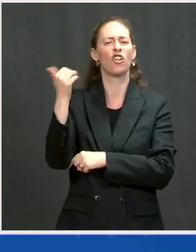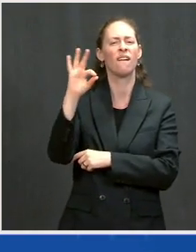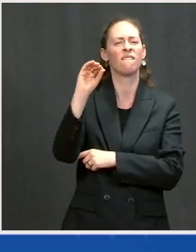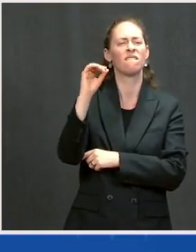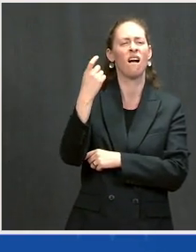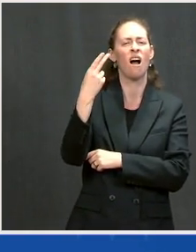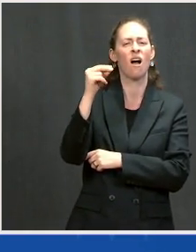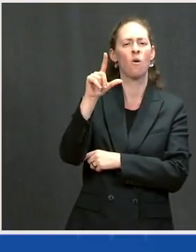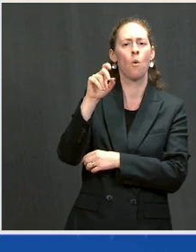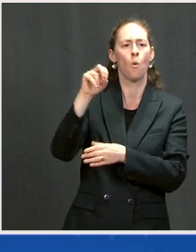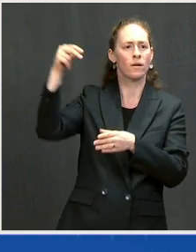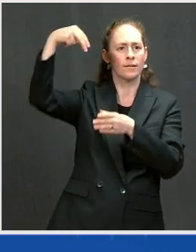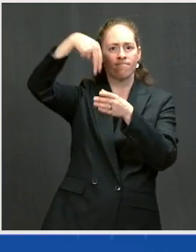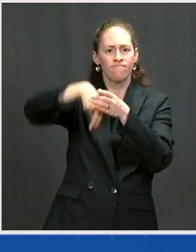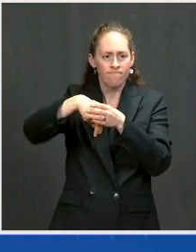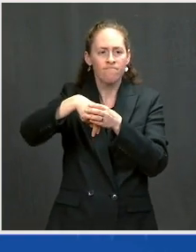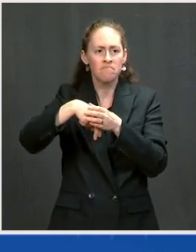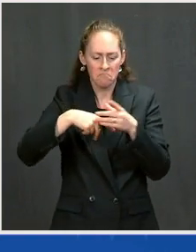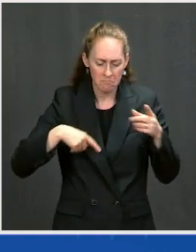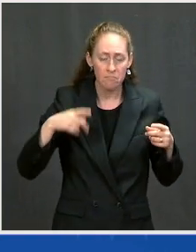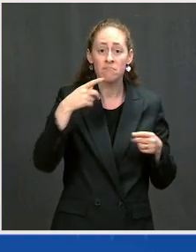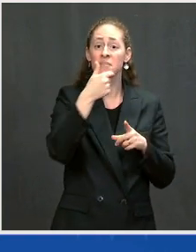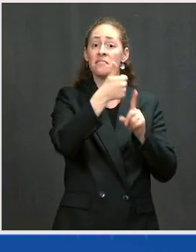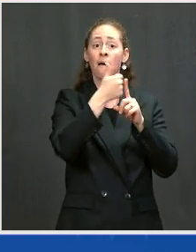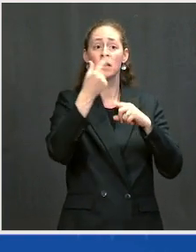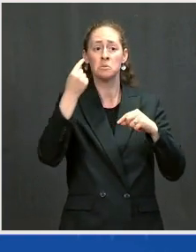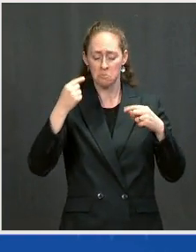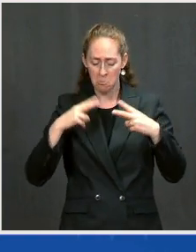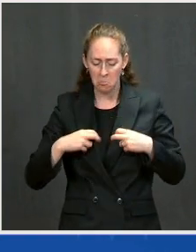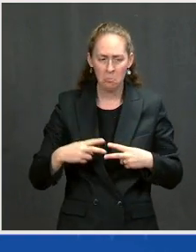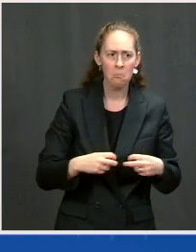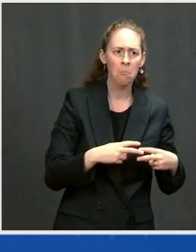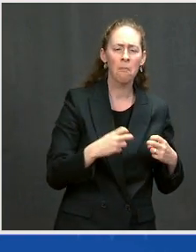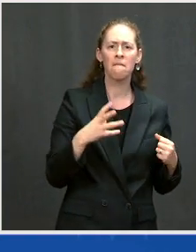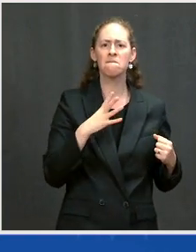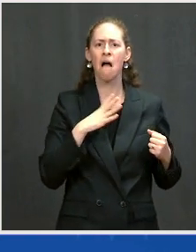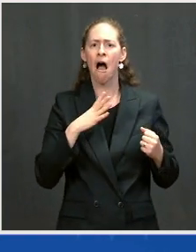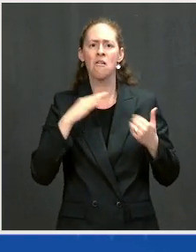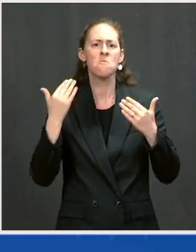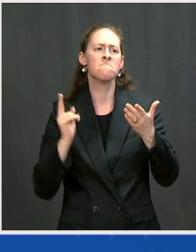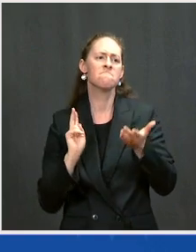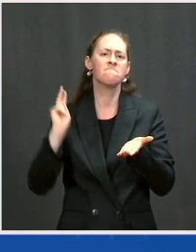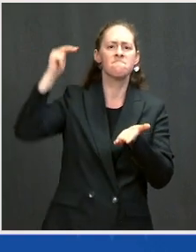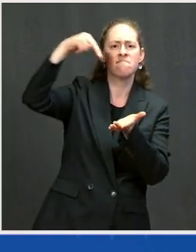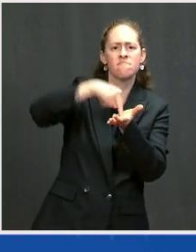Each time, he was able to call in artillery support, sometimes danger close,